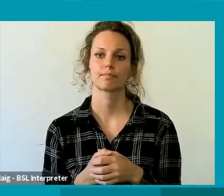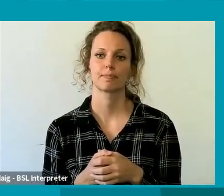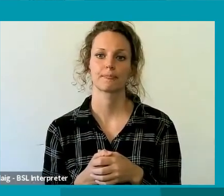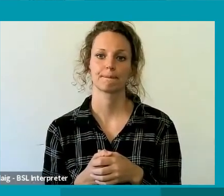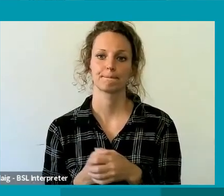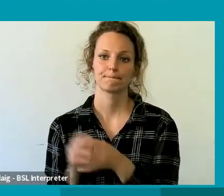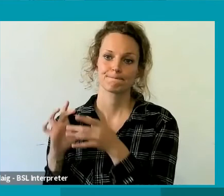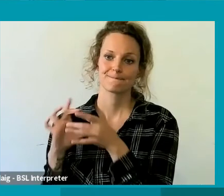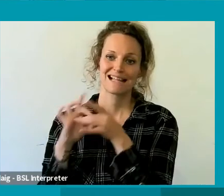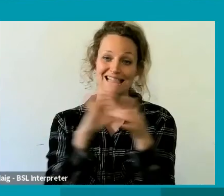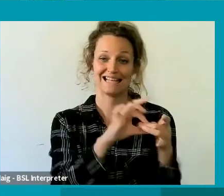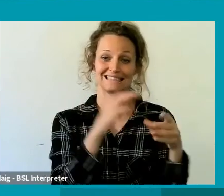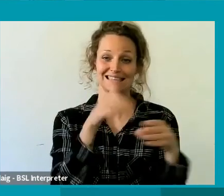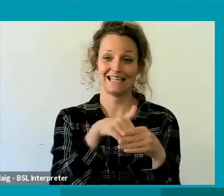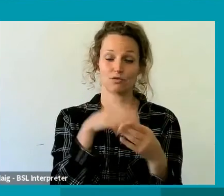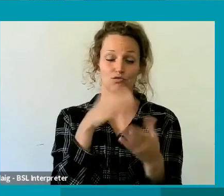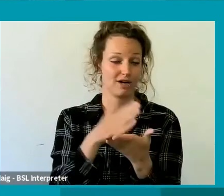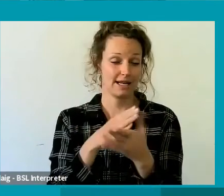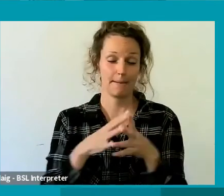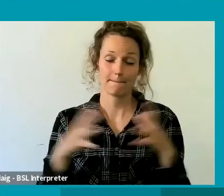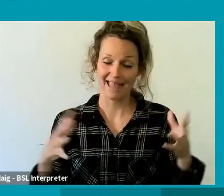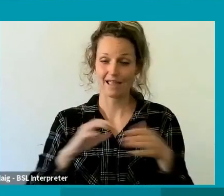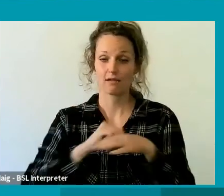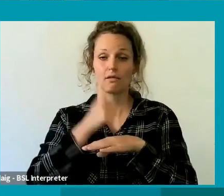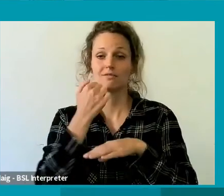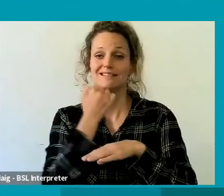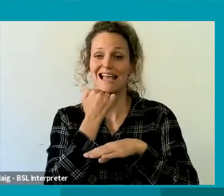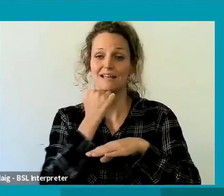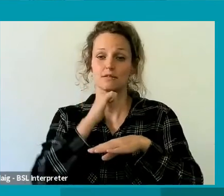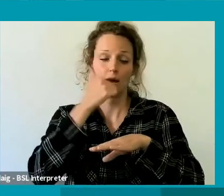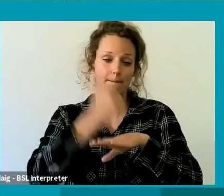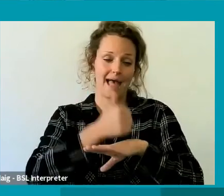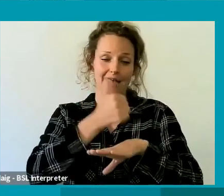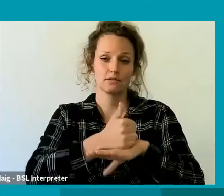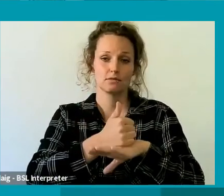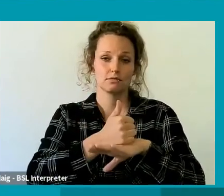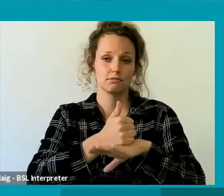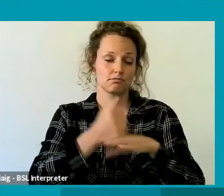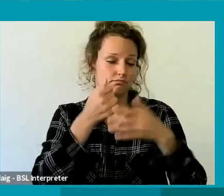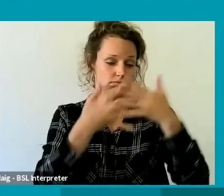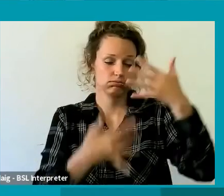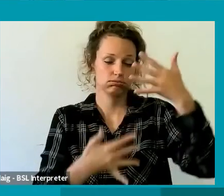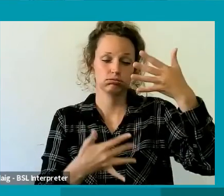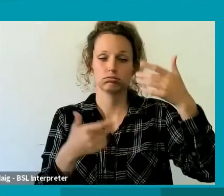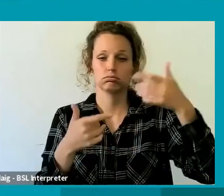full of fabulous information and you know it's like gold dust, right?